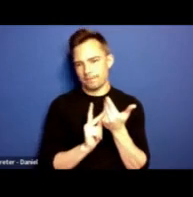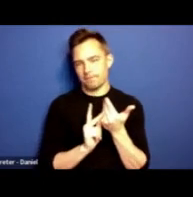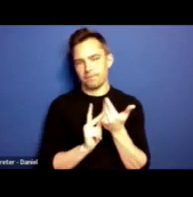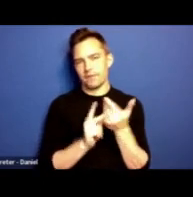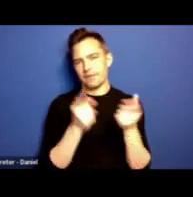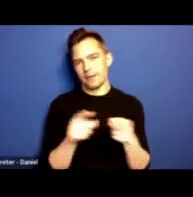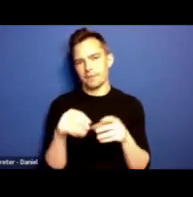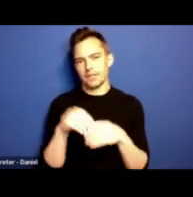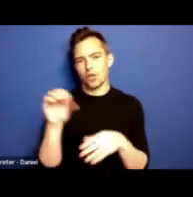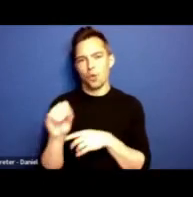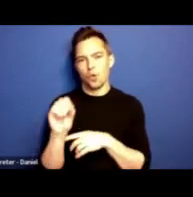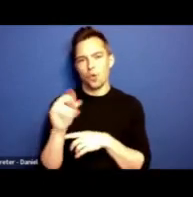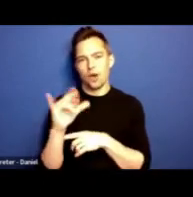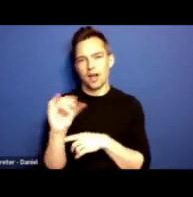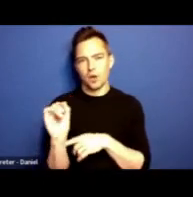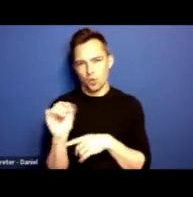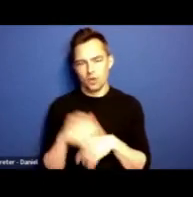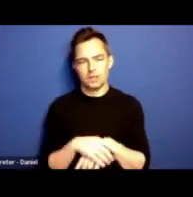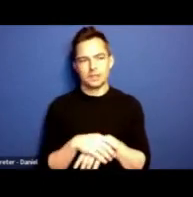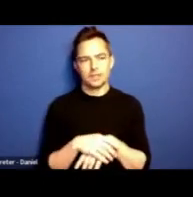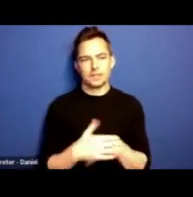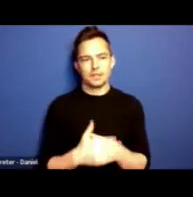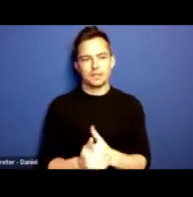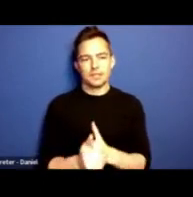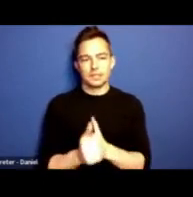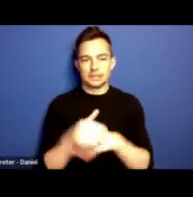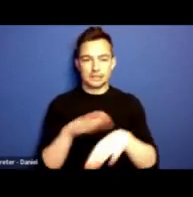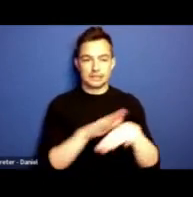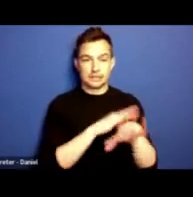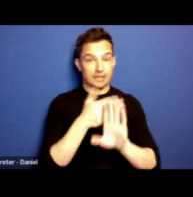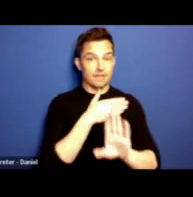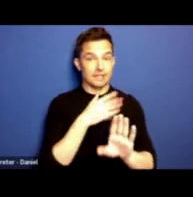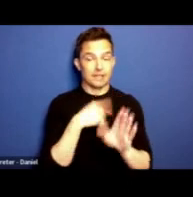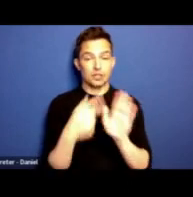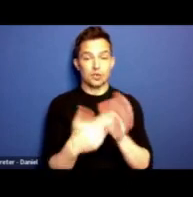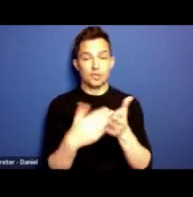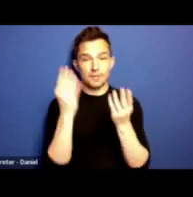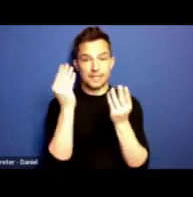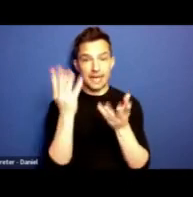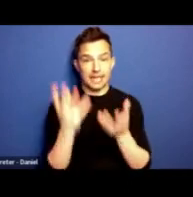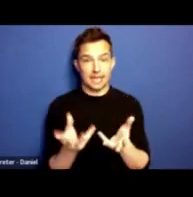Ohio. And I will just warn you in advance that I'm going to be showing you some data, because I